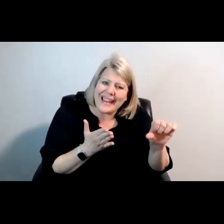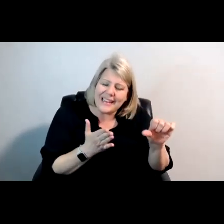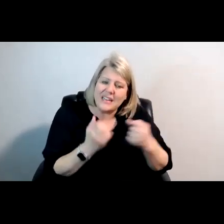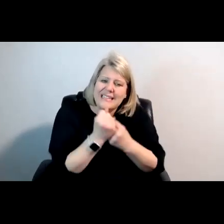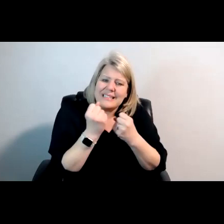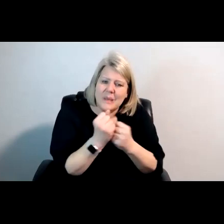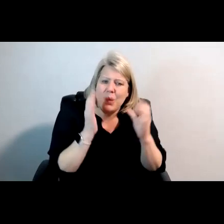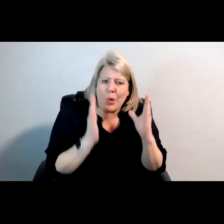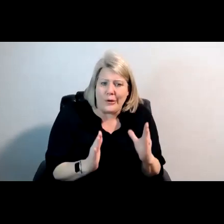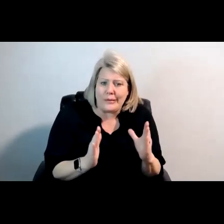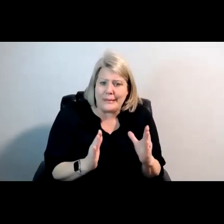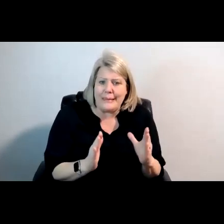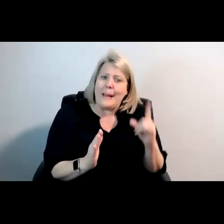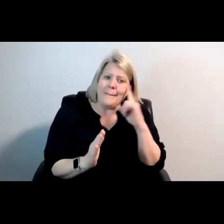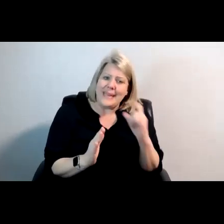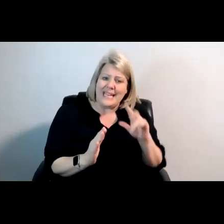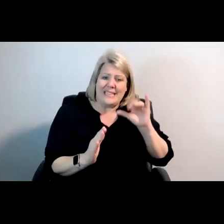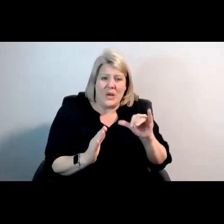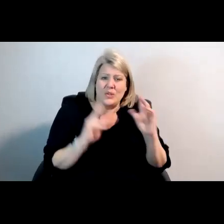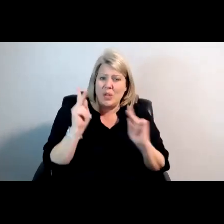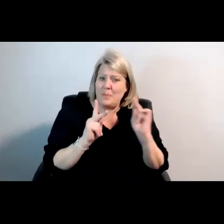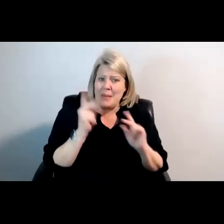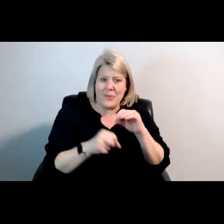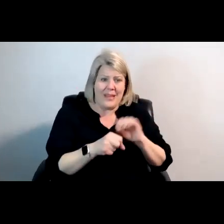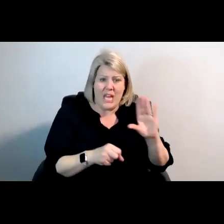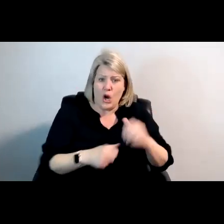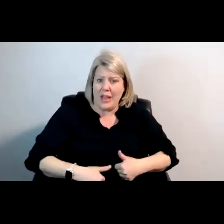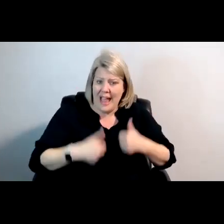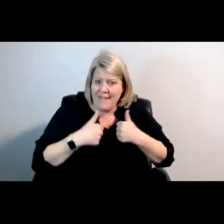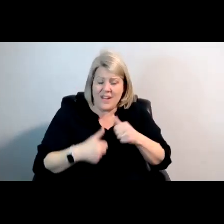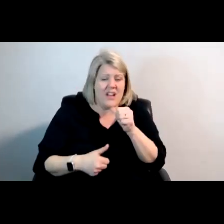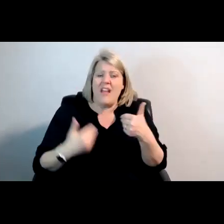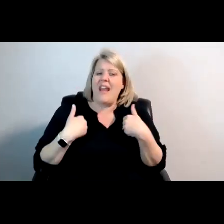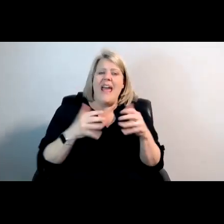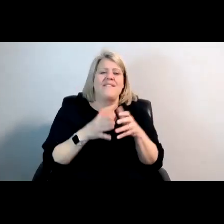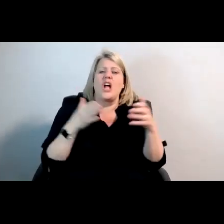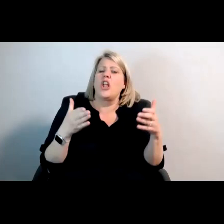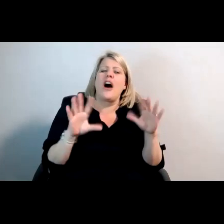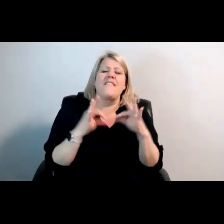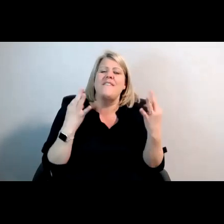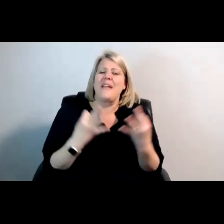because those are the people that are in her life. She didn't have a lot of family members, so that's,